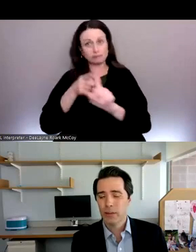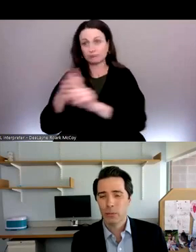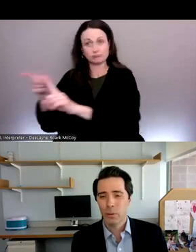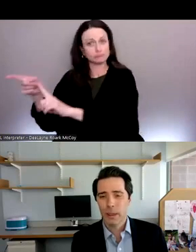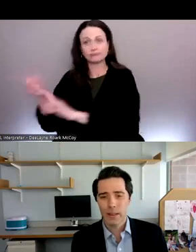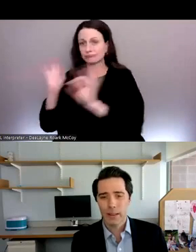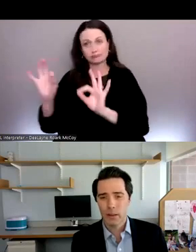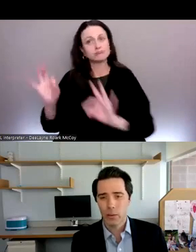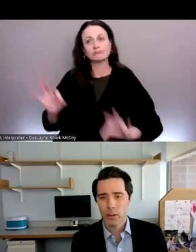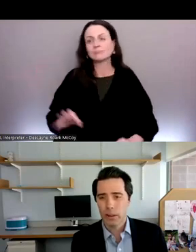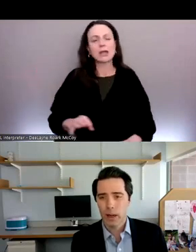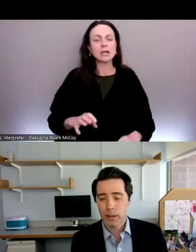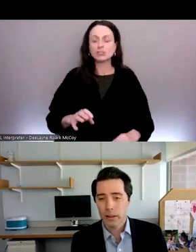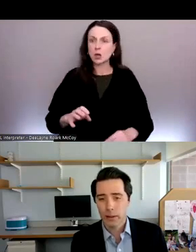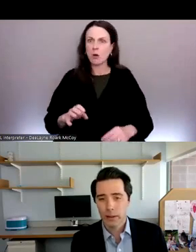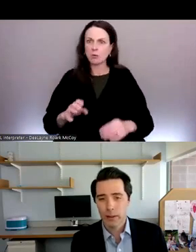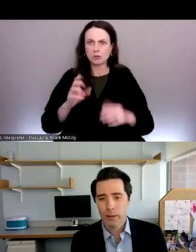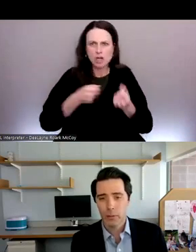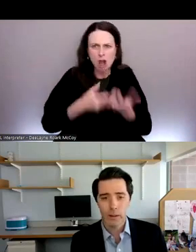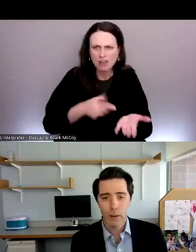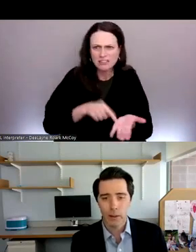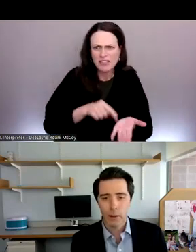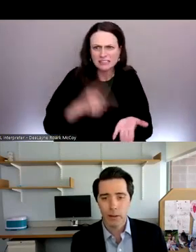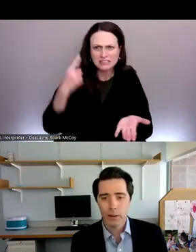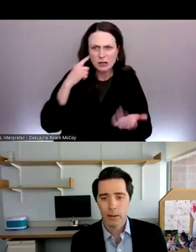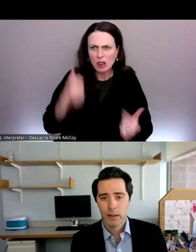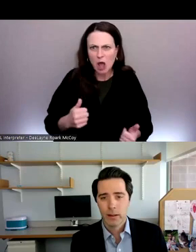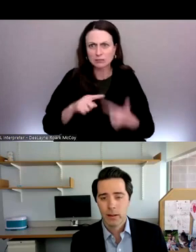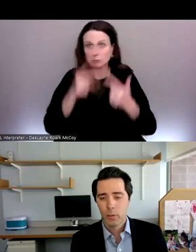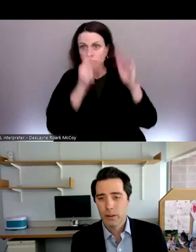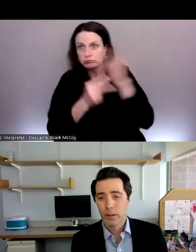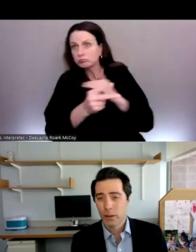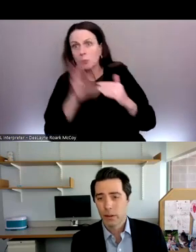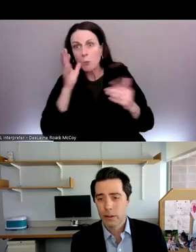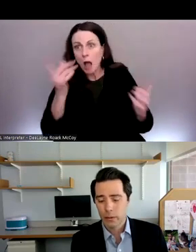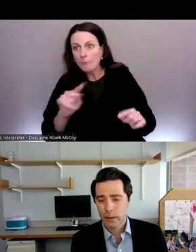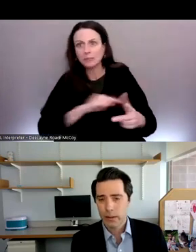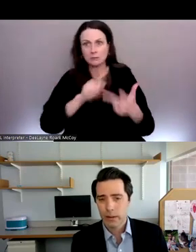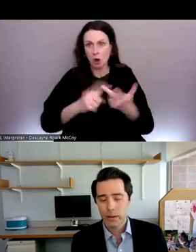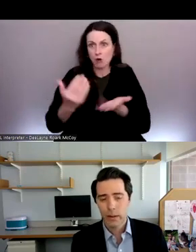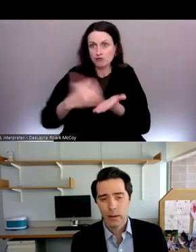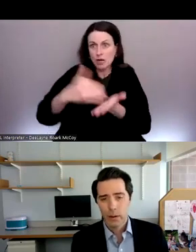parents would be asking so what's the cause of the hearing loss what's the prognosis